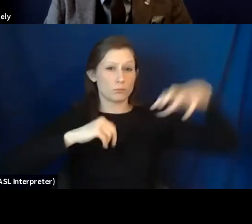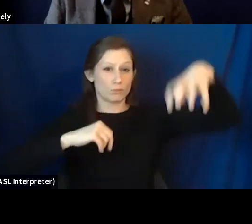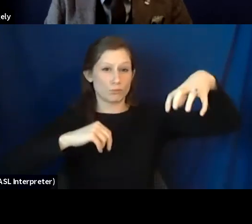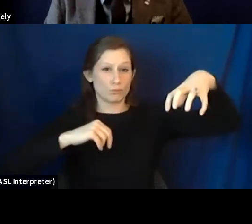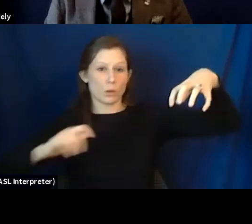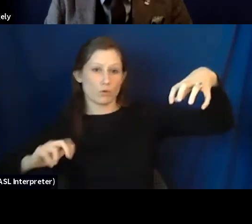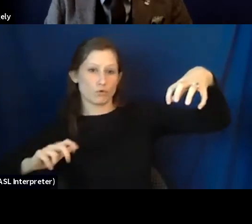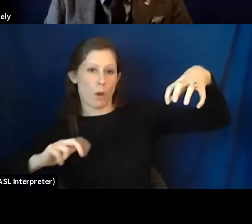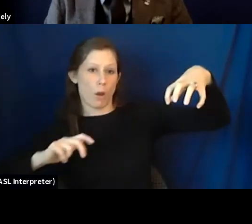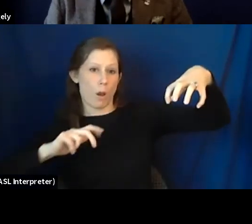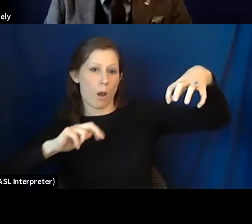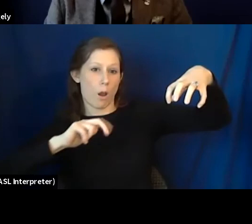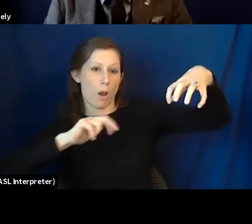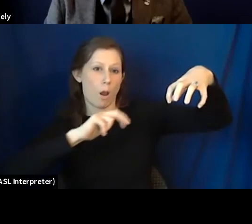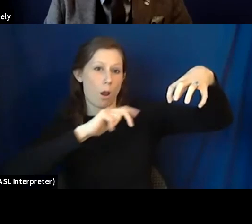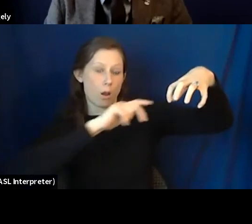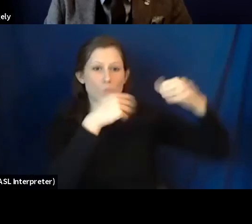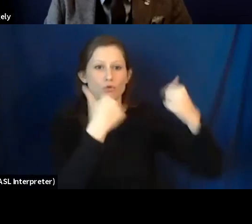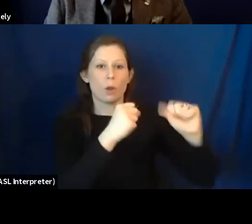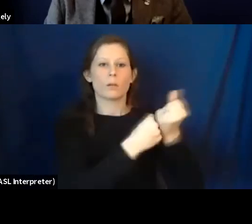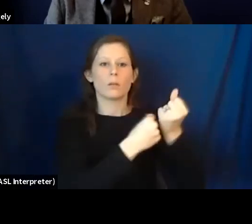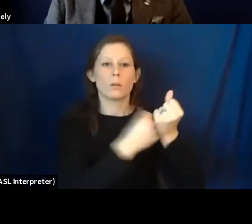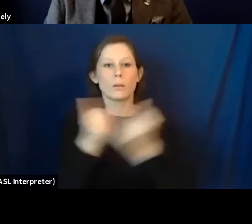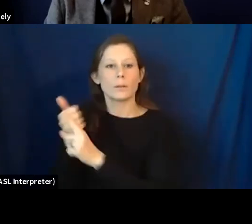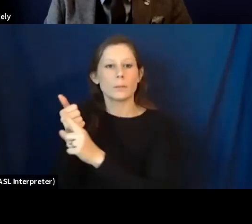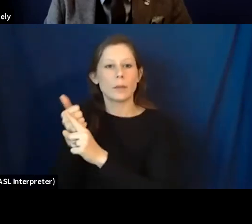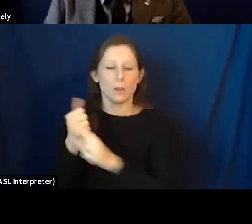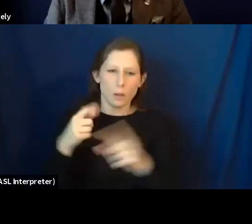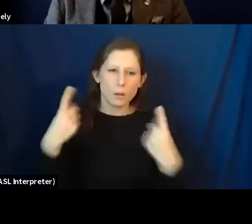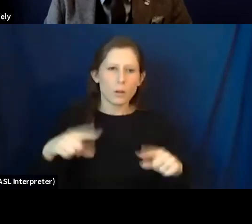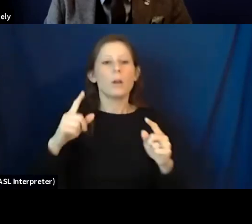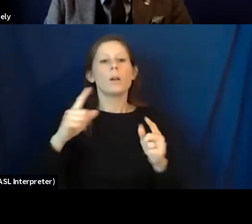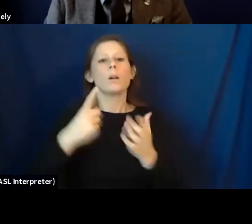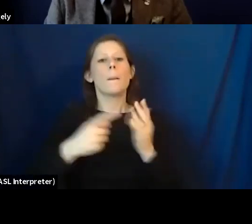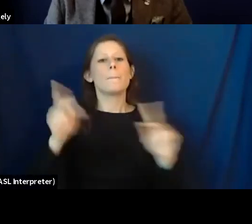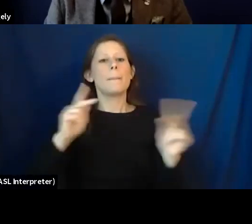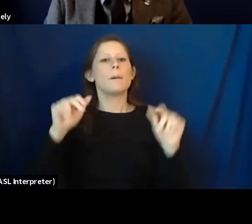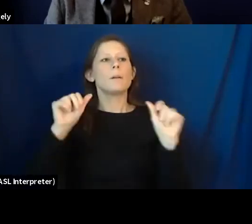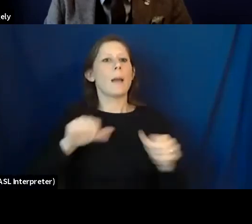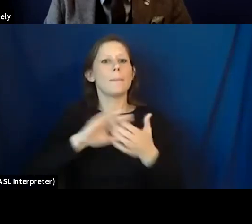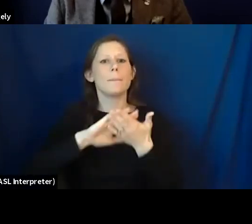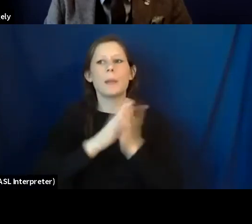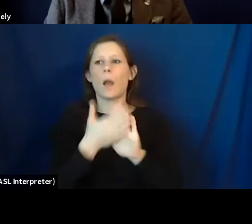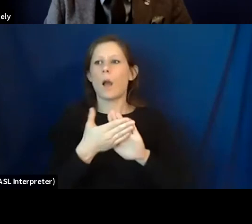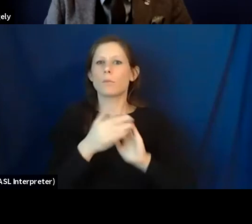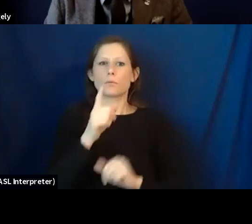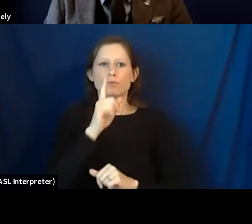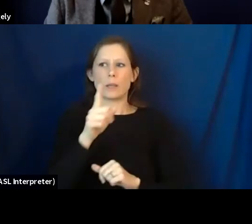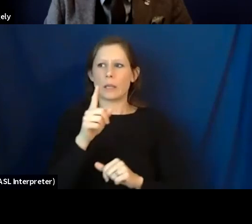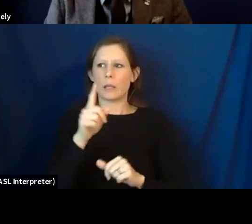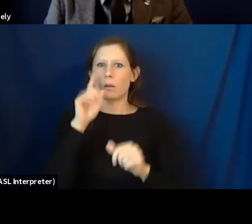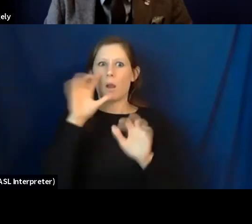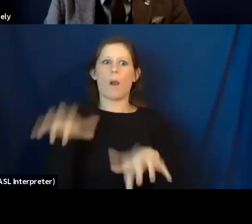can happen is that people be can become so disenfranchised or they can become so um overwhelmed